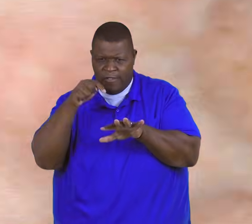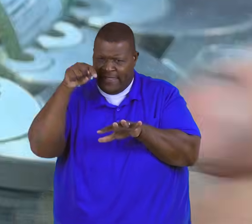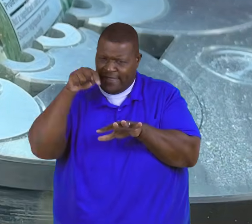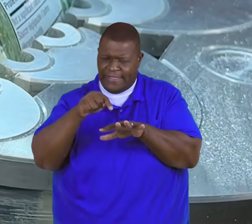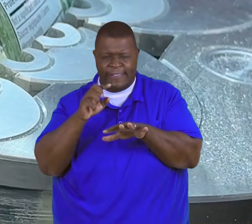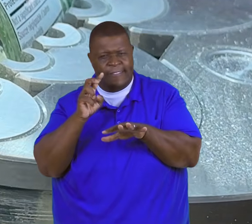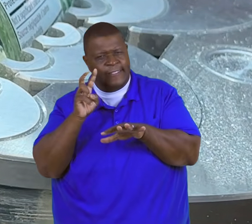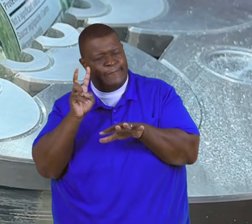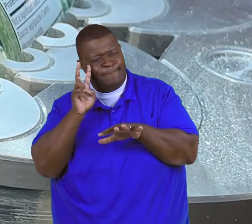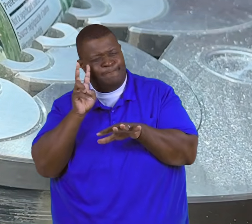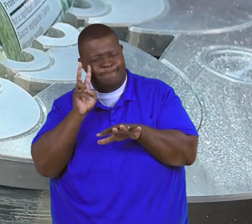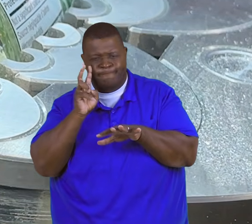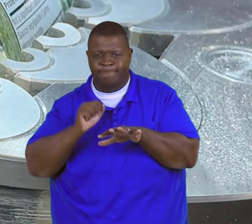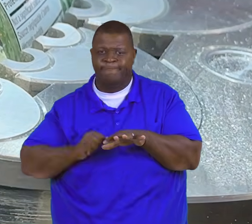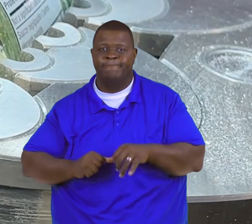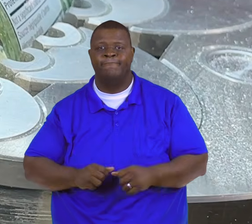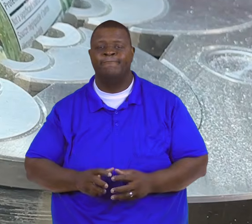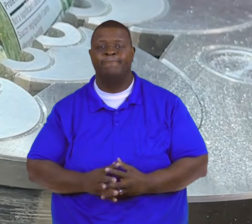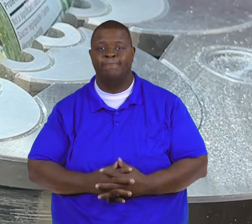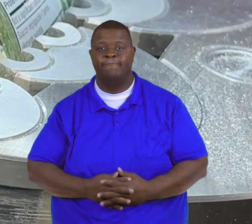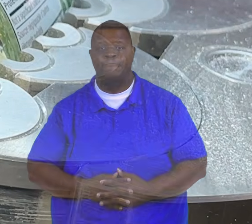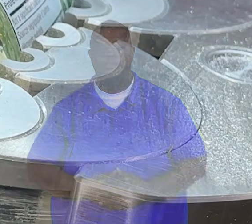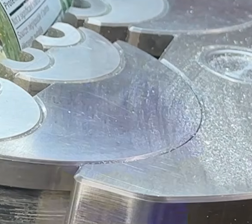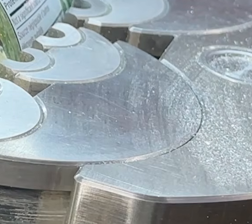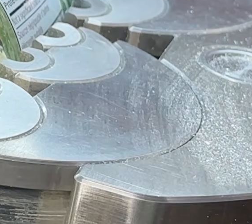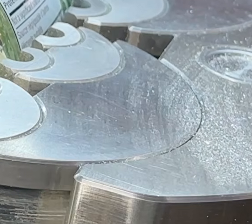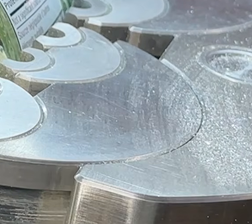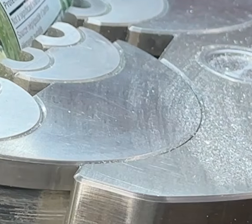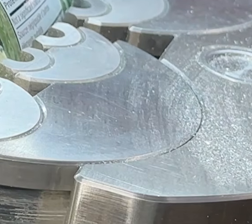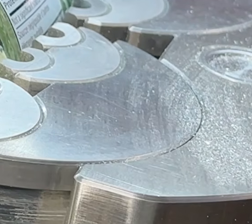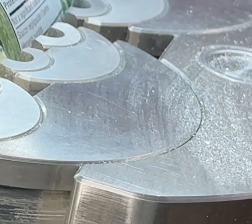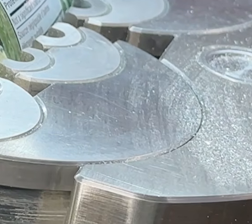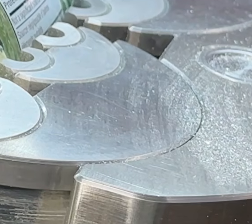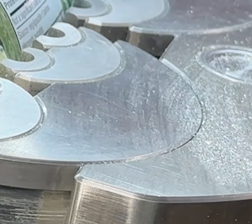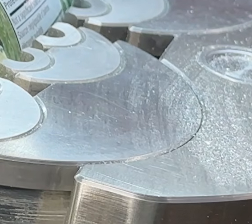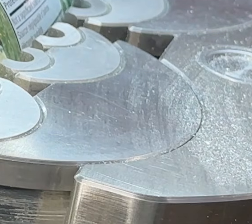I'm having a little trouble drilling through here, but let's see here. [machine roaring]